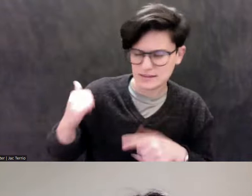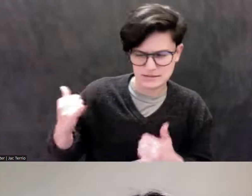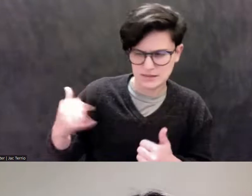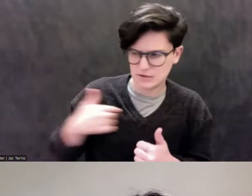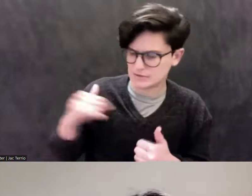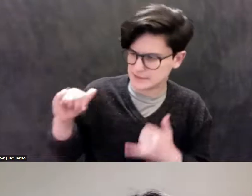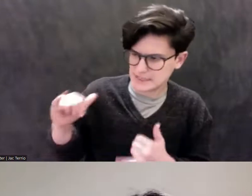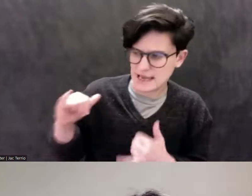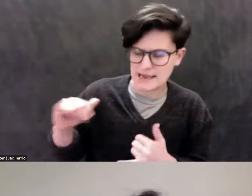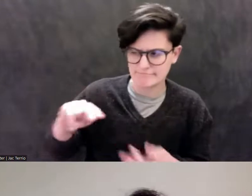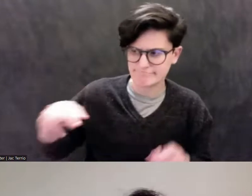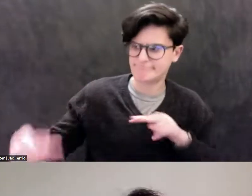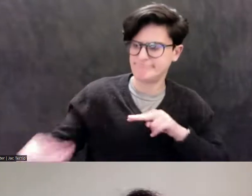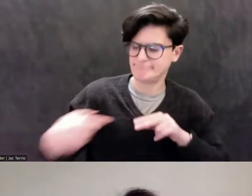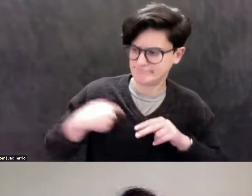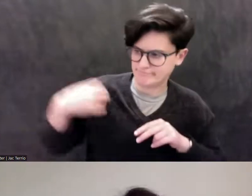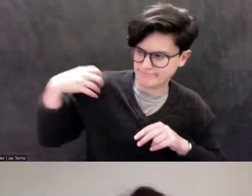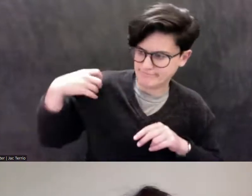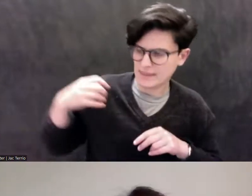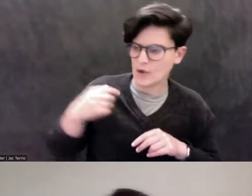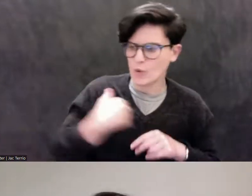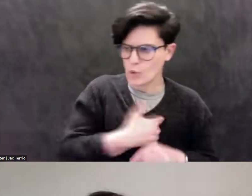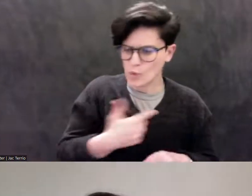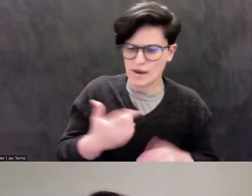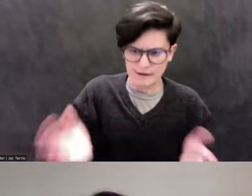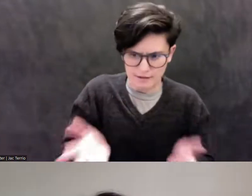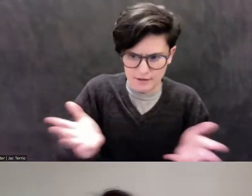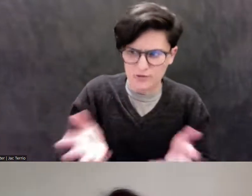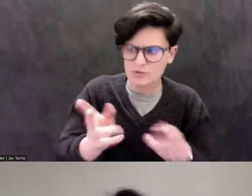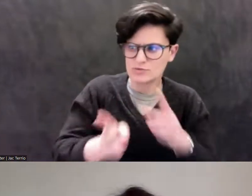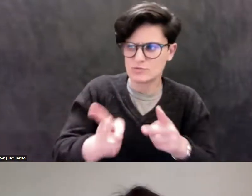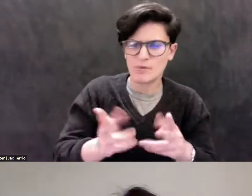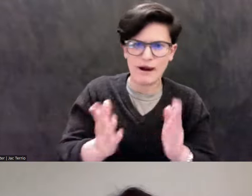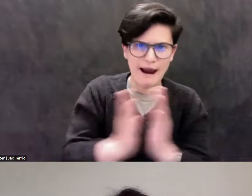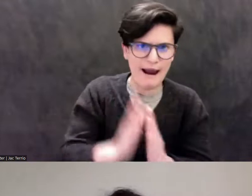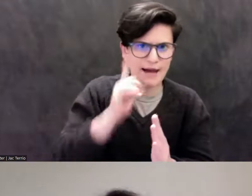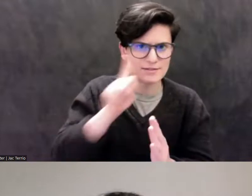people you know, to ask for an accommodation, whether it's, you know, doing a webinar, or